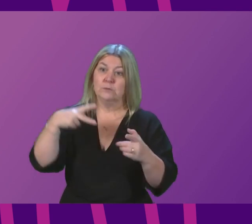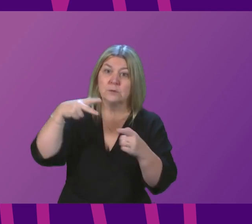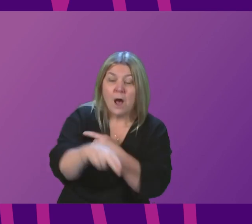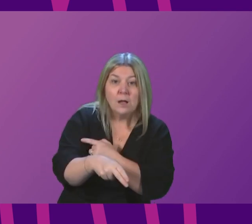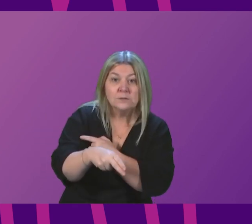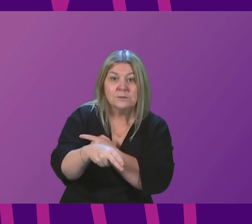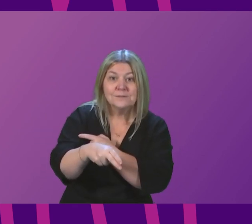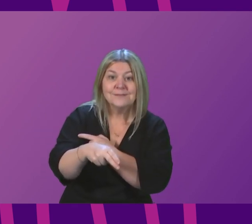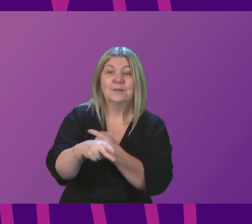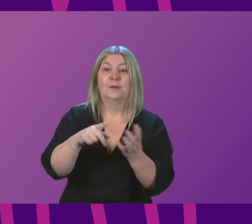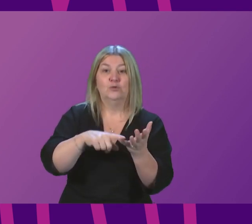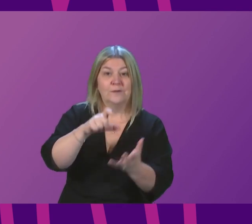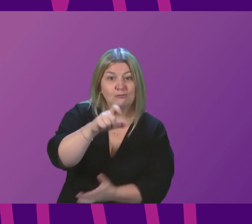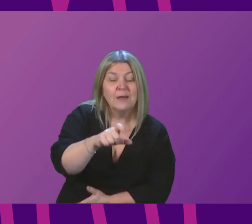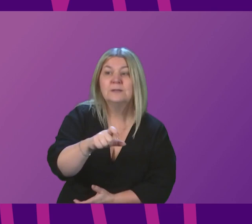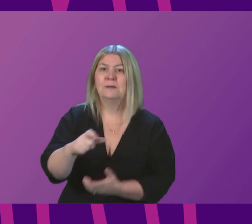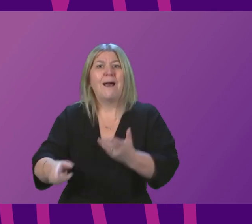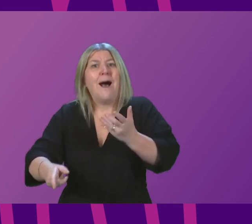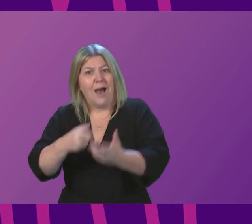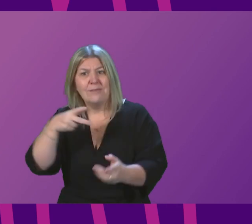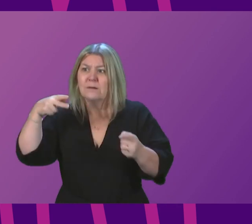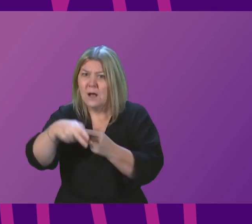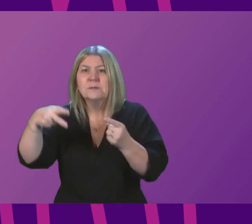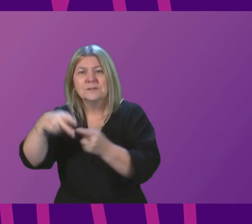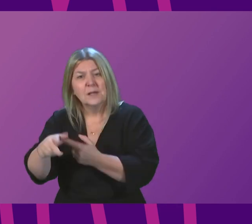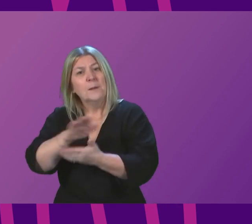insurance hike, which all push more Scots into poverty and desperation.